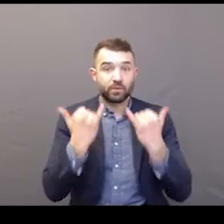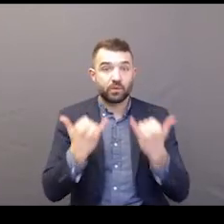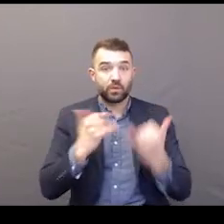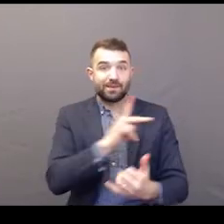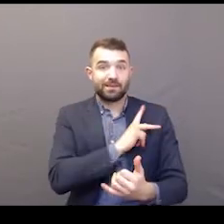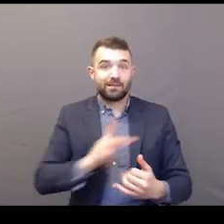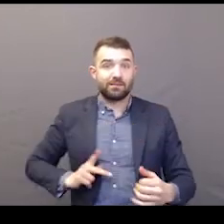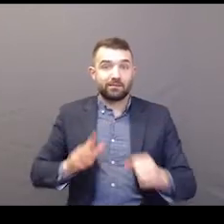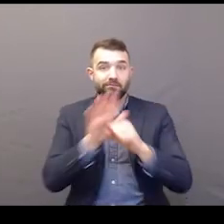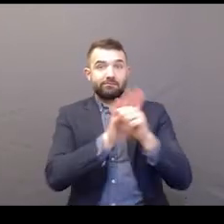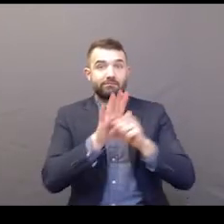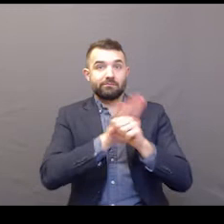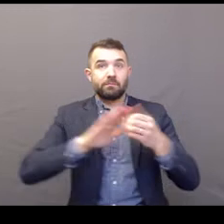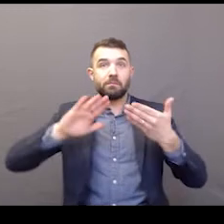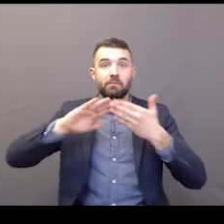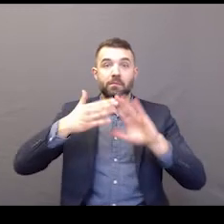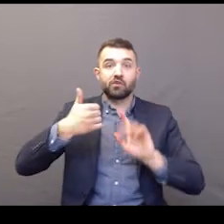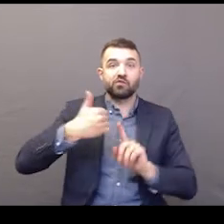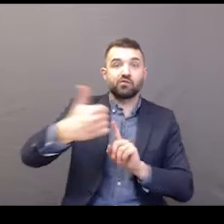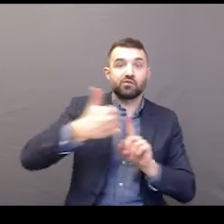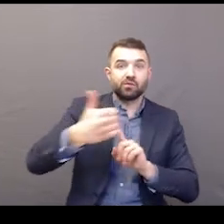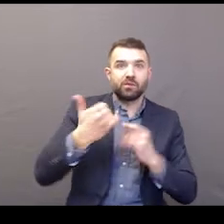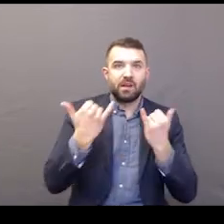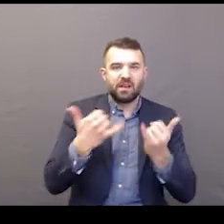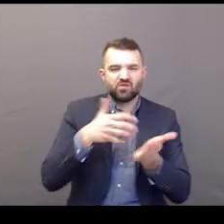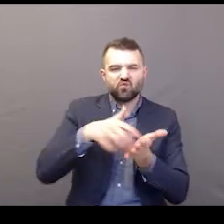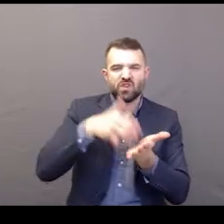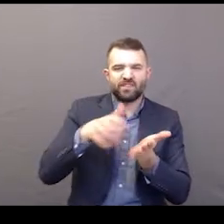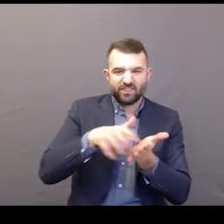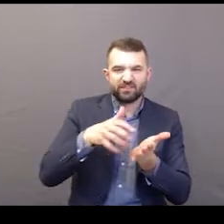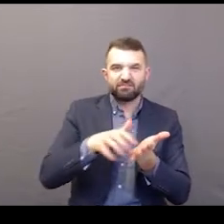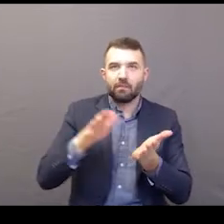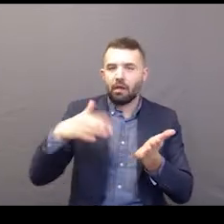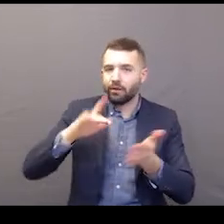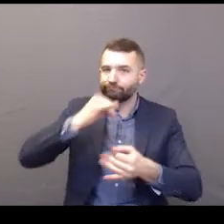be opportunities for the public to provide input into these stops as they are refined.